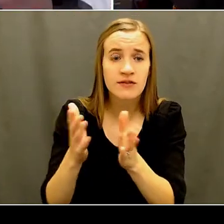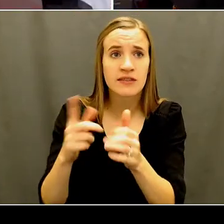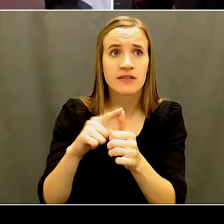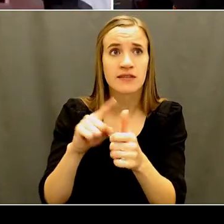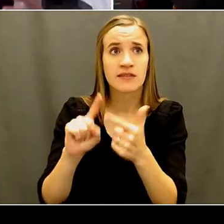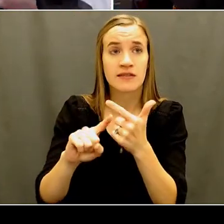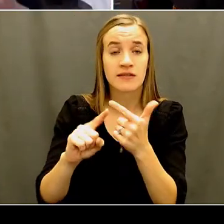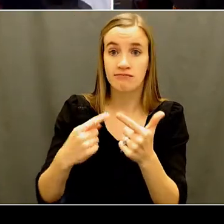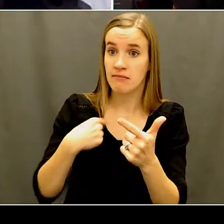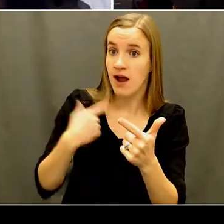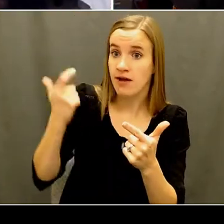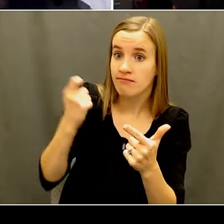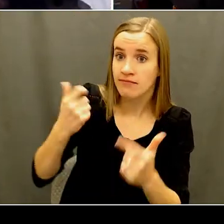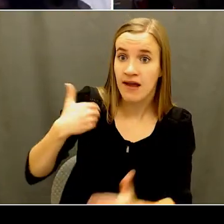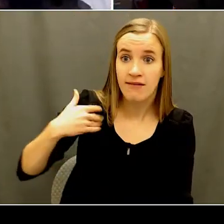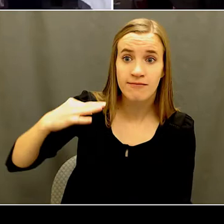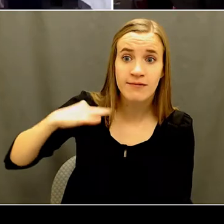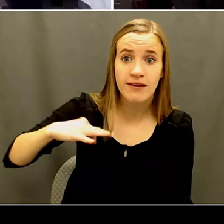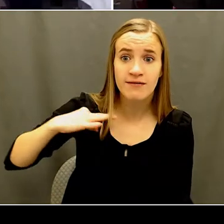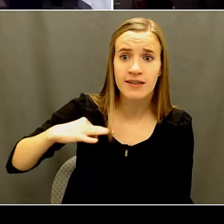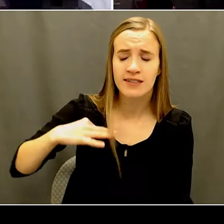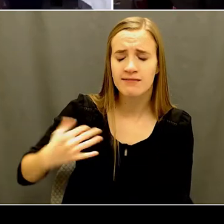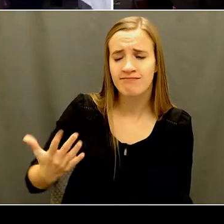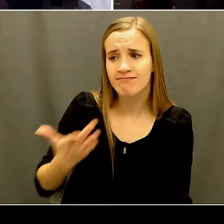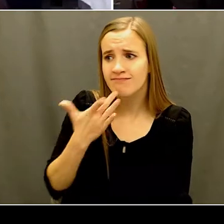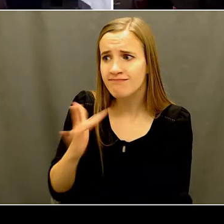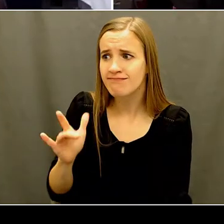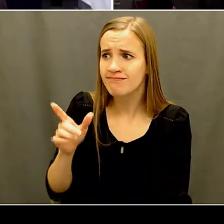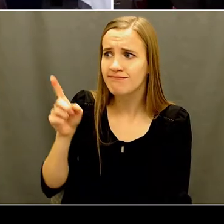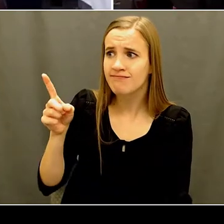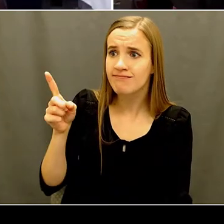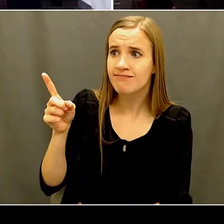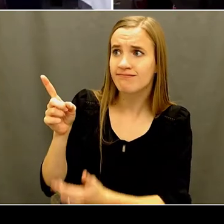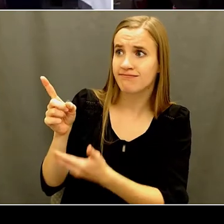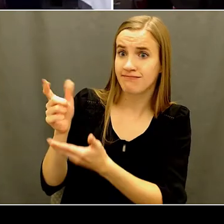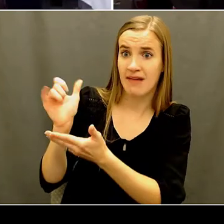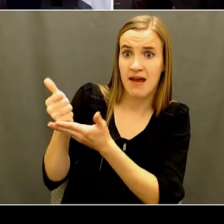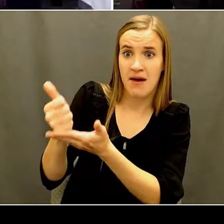helped my family pay for critical physical therapy and other durable